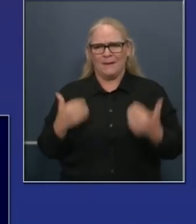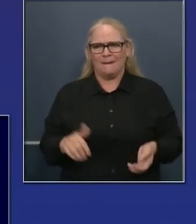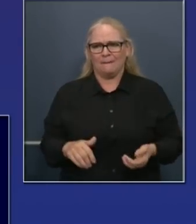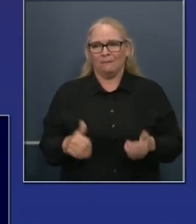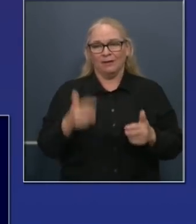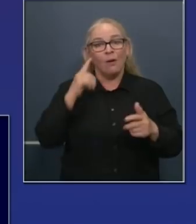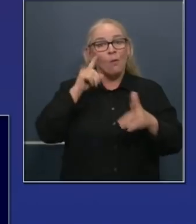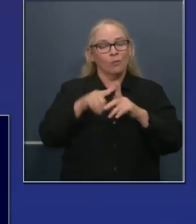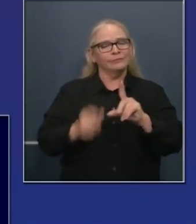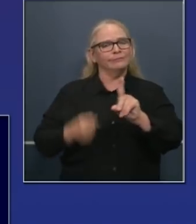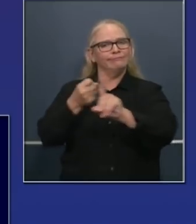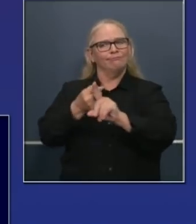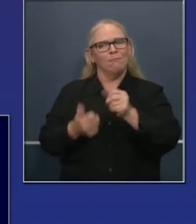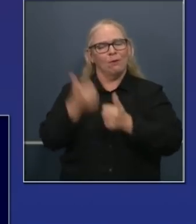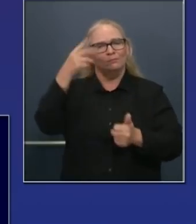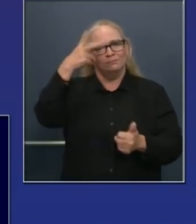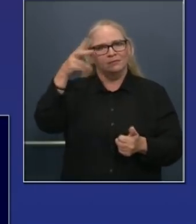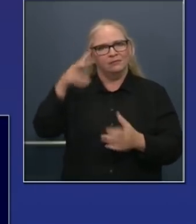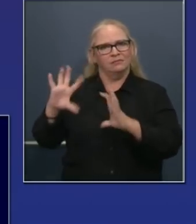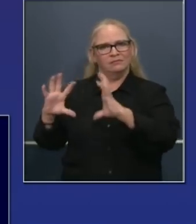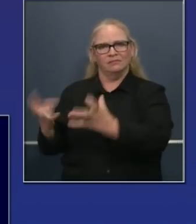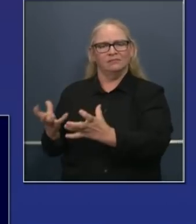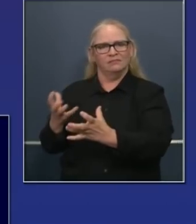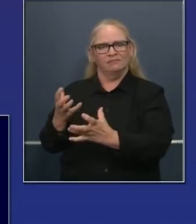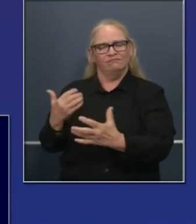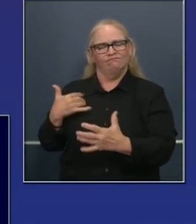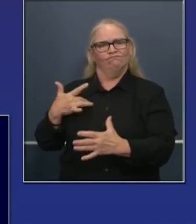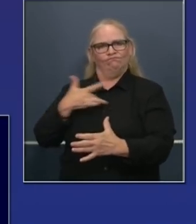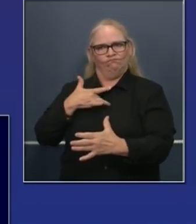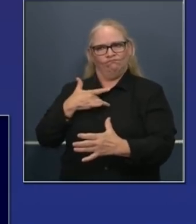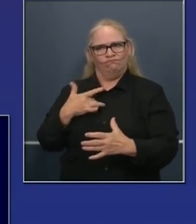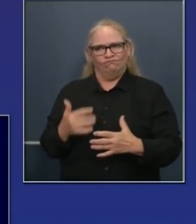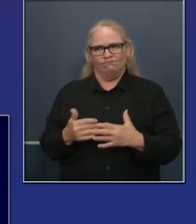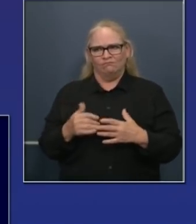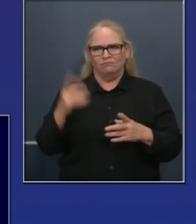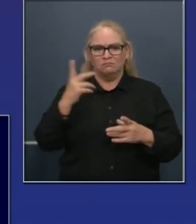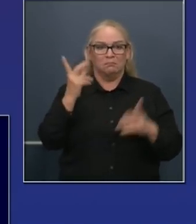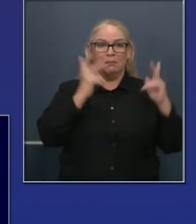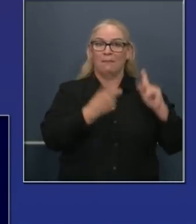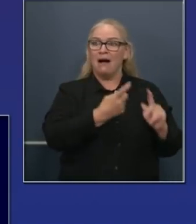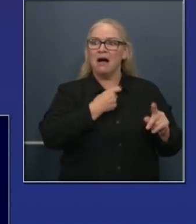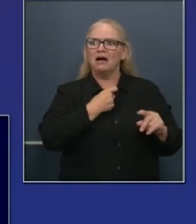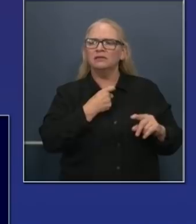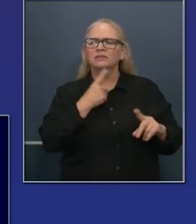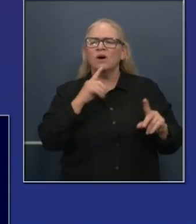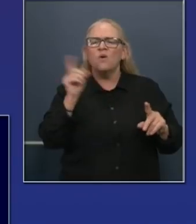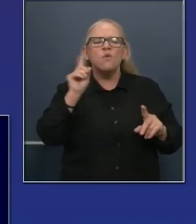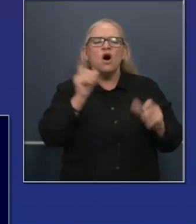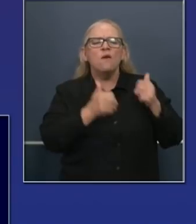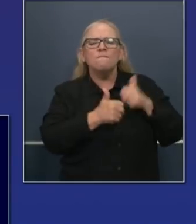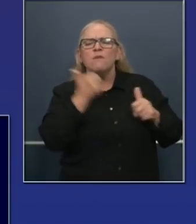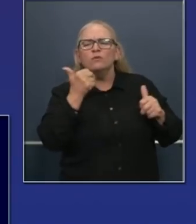SOCIETY CROSSES ALL SEGMENTS OF SOCIETY, ESSENTIAL WORKERS BUT IT IS DISPROPORTIONATE AND SO